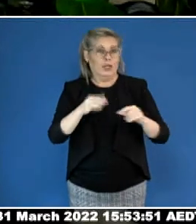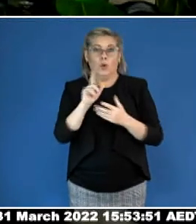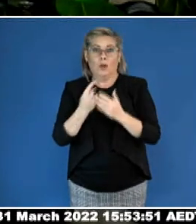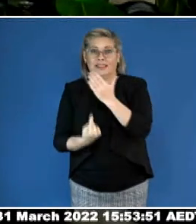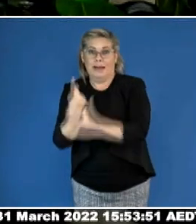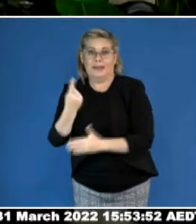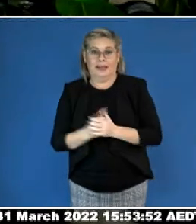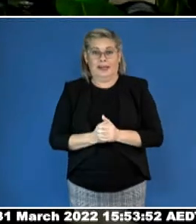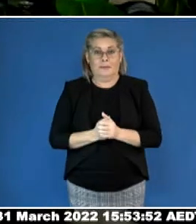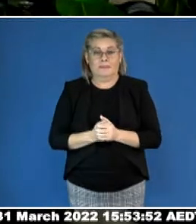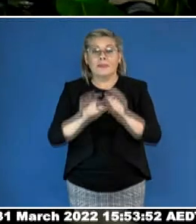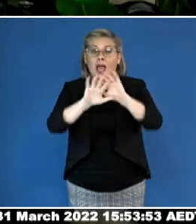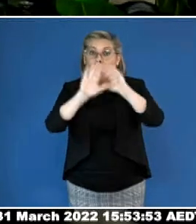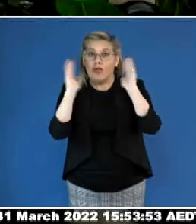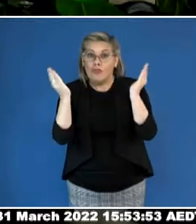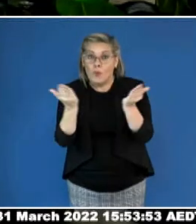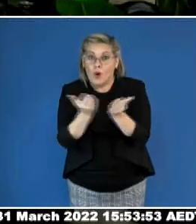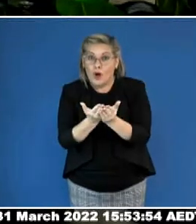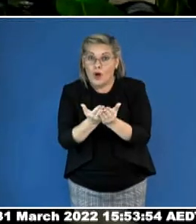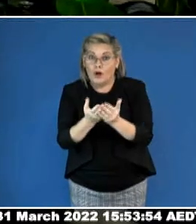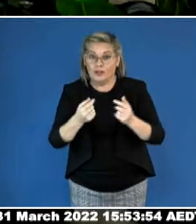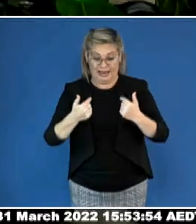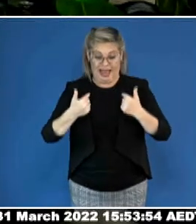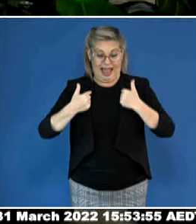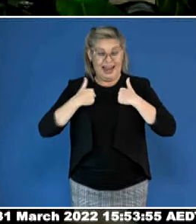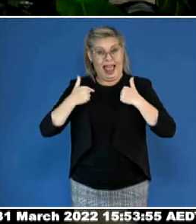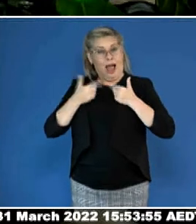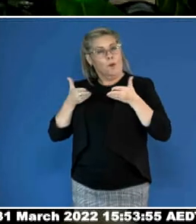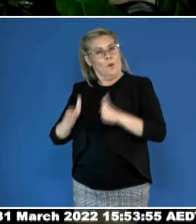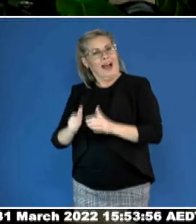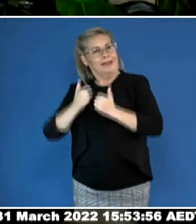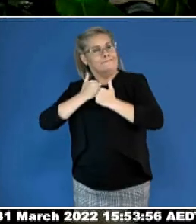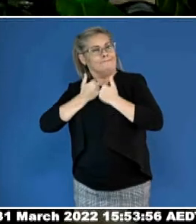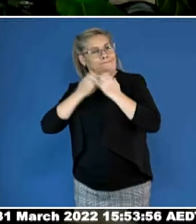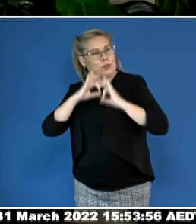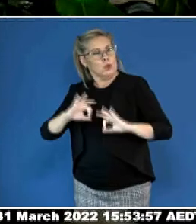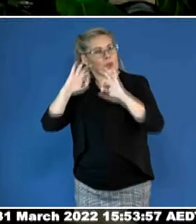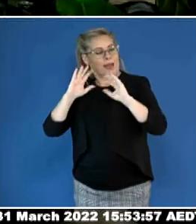So often the expectation is that we must learn to fit in, change who we are, mask our